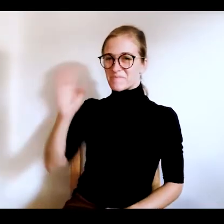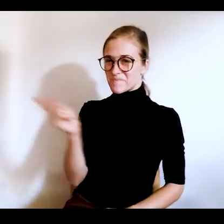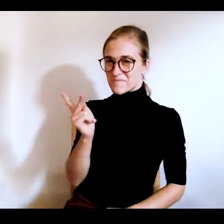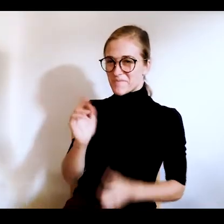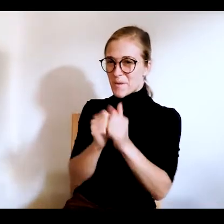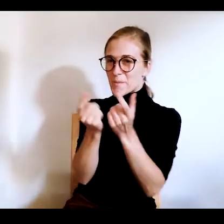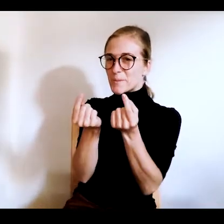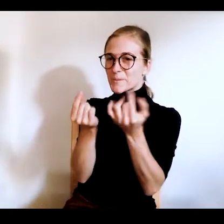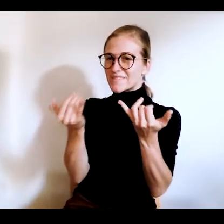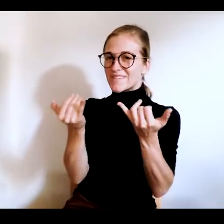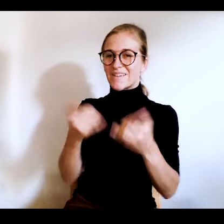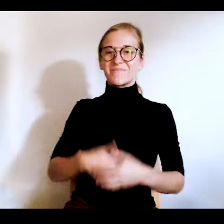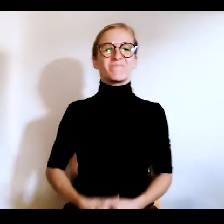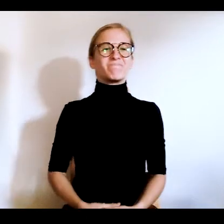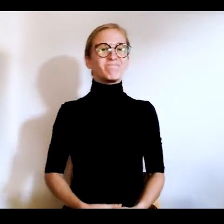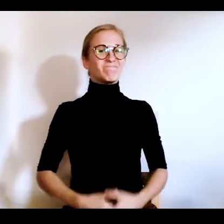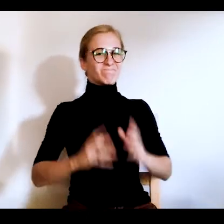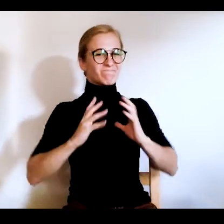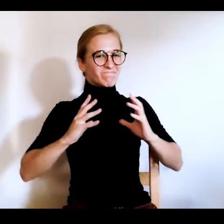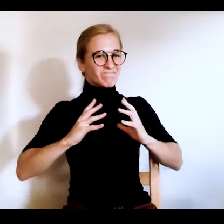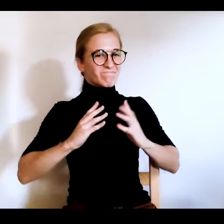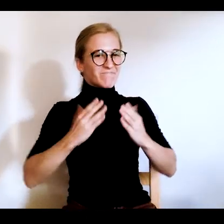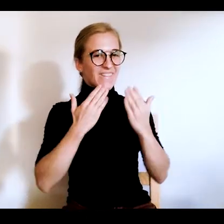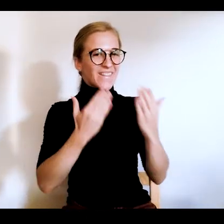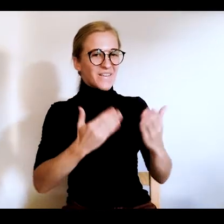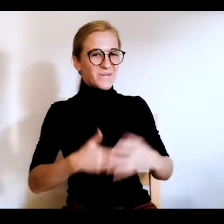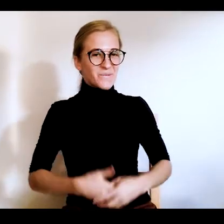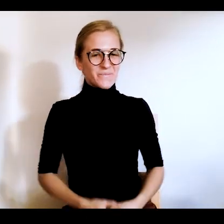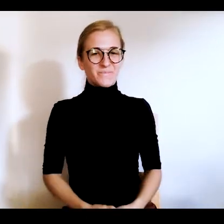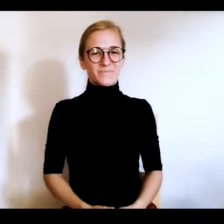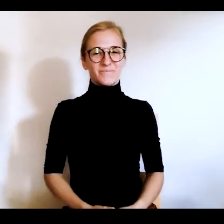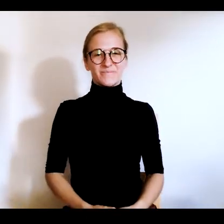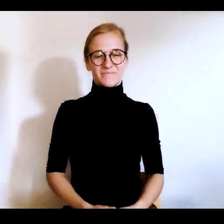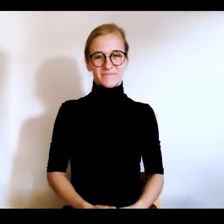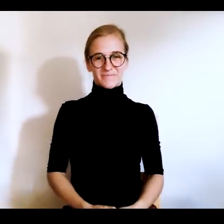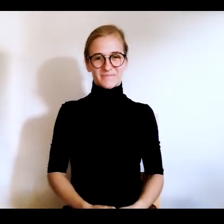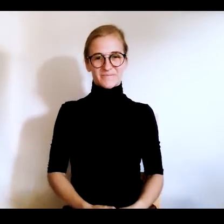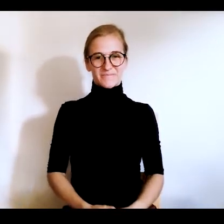How are you today? Fine, thanks.